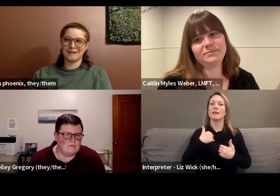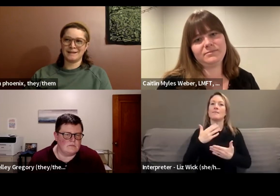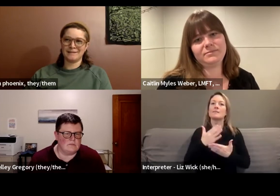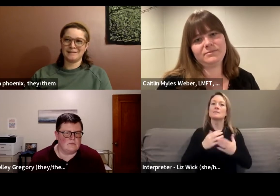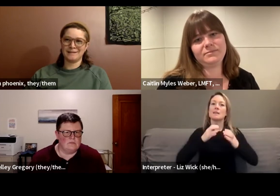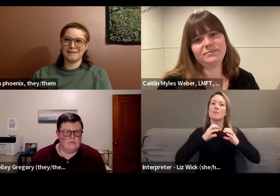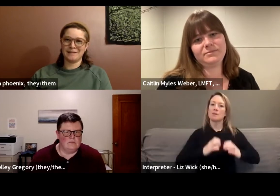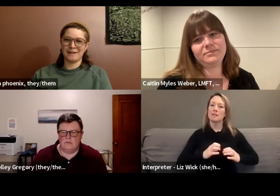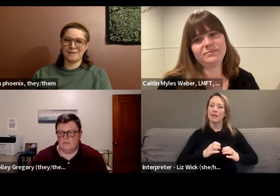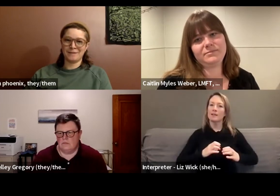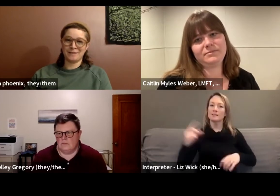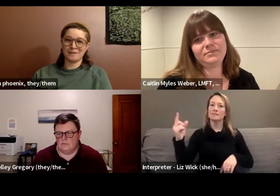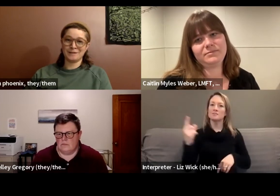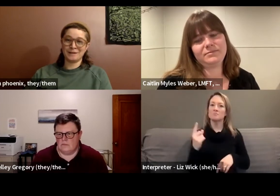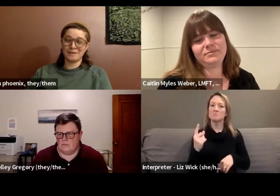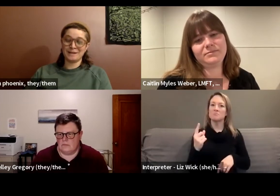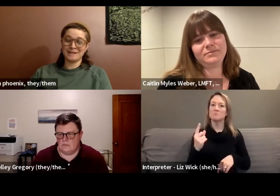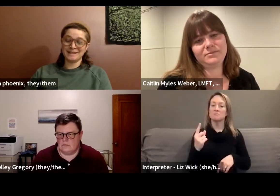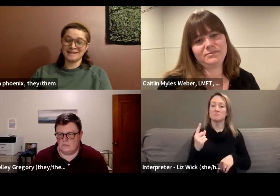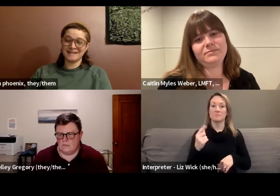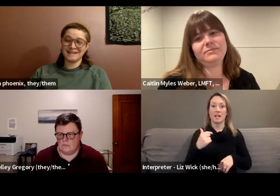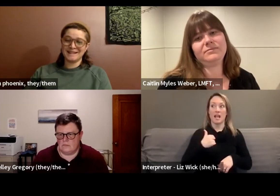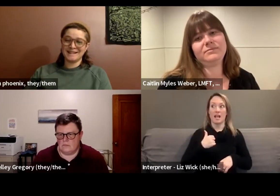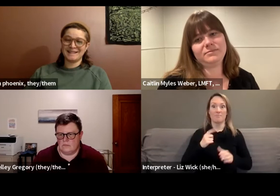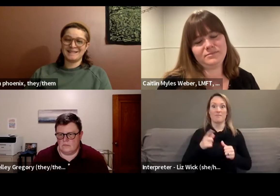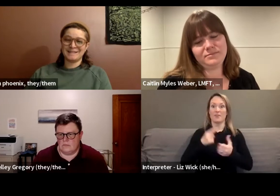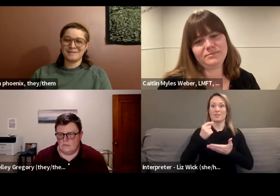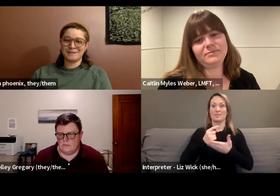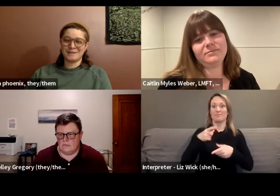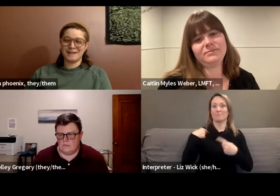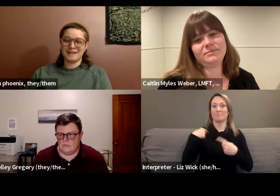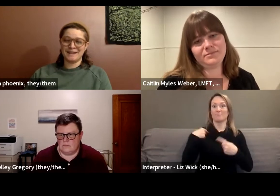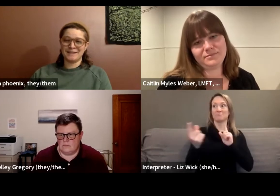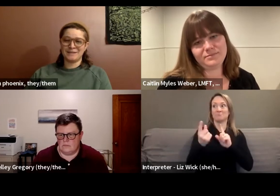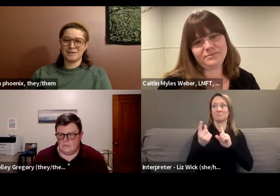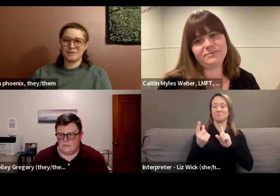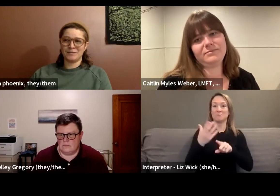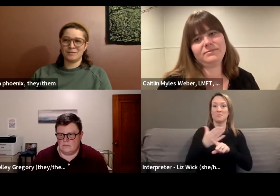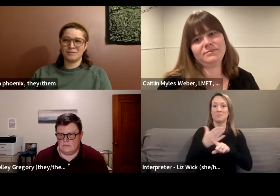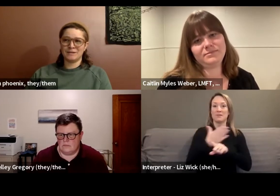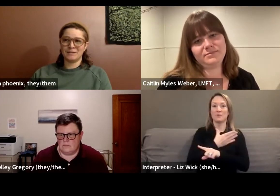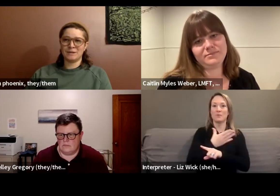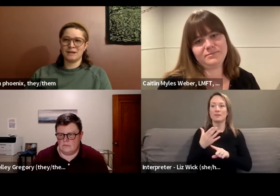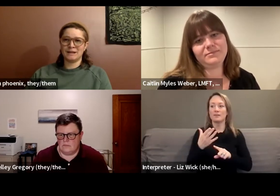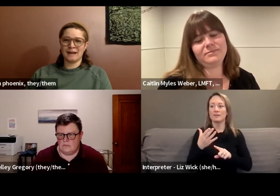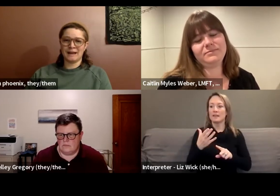that, you know, I'm their first therapist that they've ever seen. And so with someone like that,